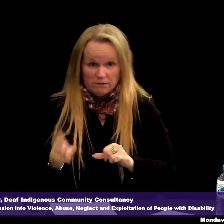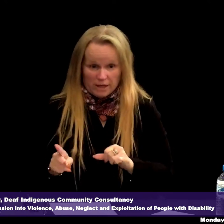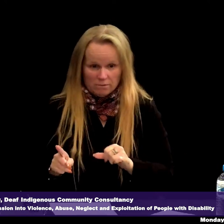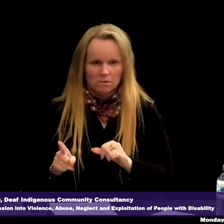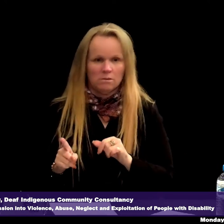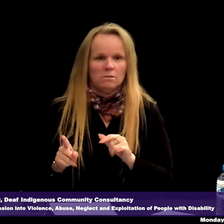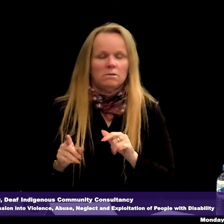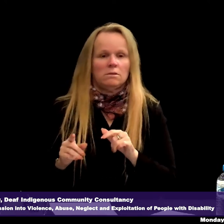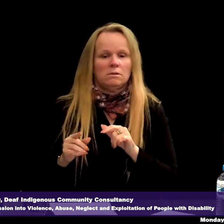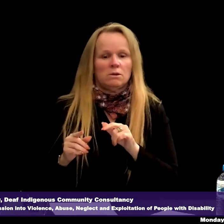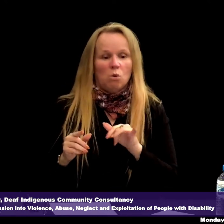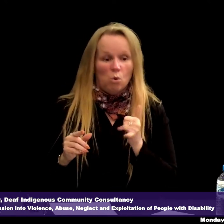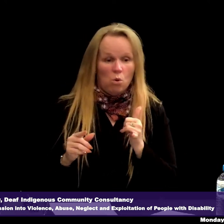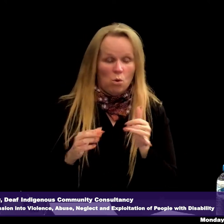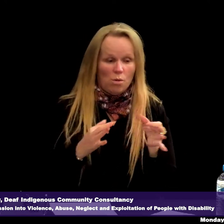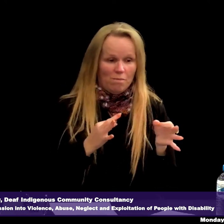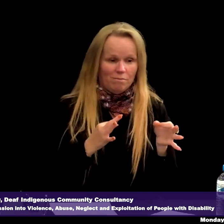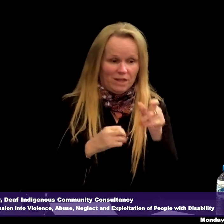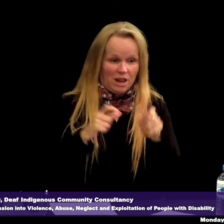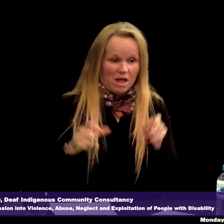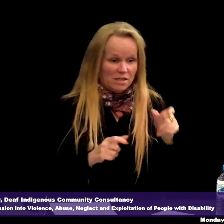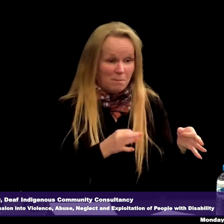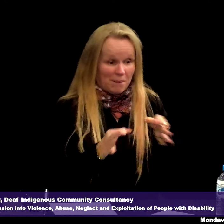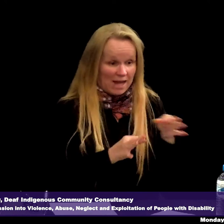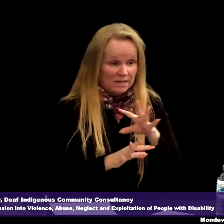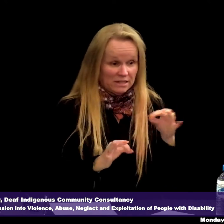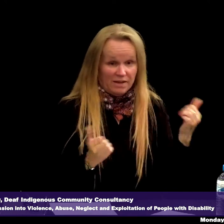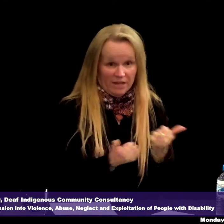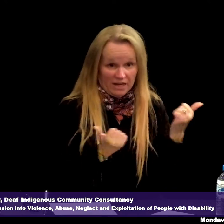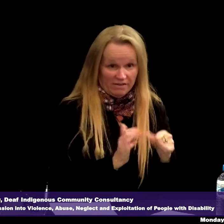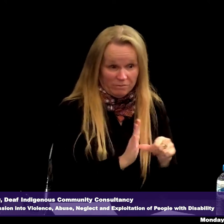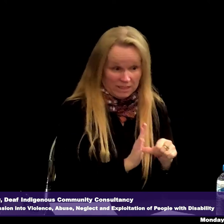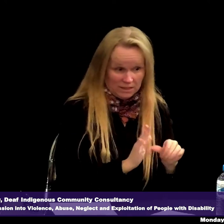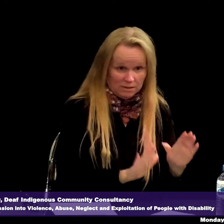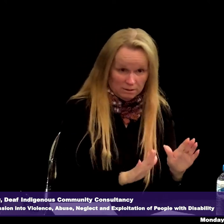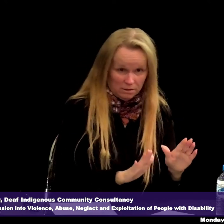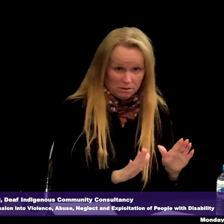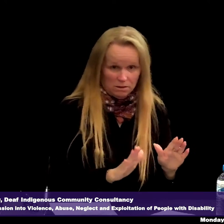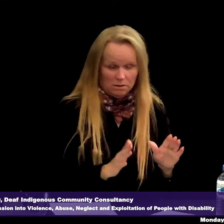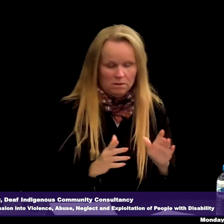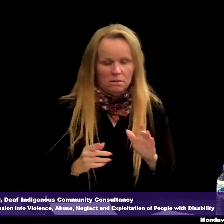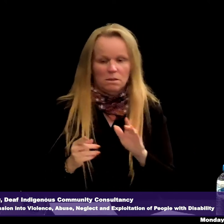They don't have additional money to be able to improve those skills, or client's plans don't have sufficient funding in them.